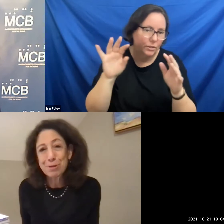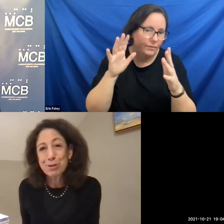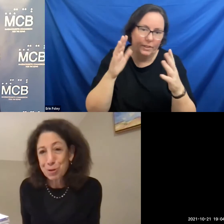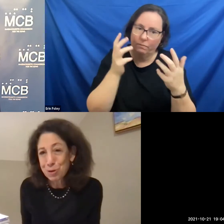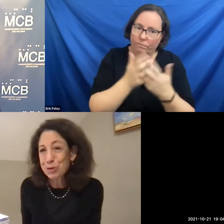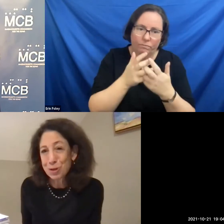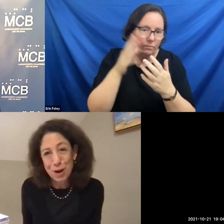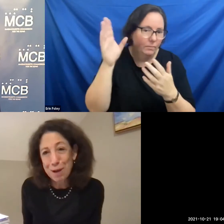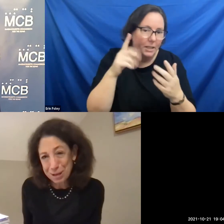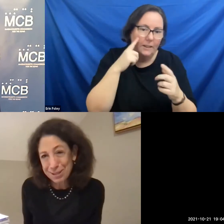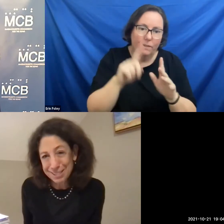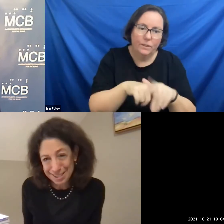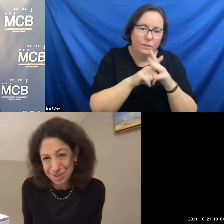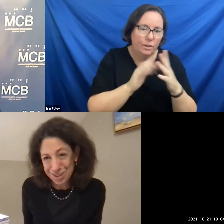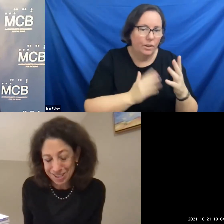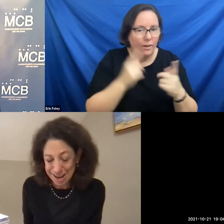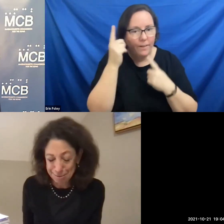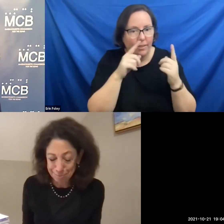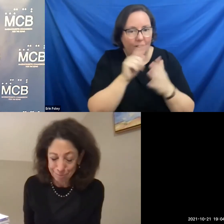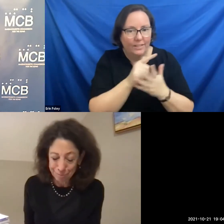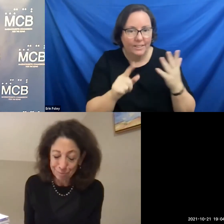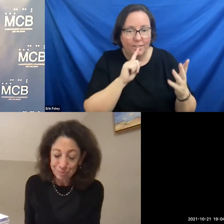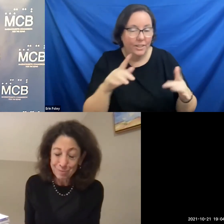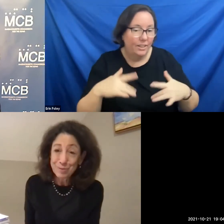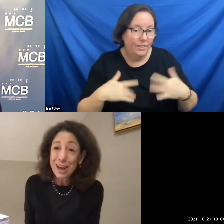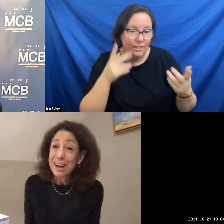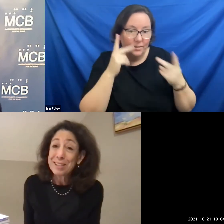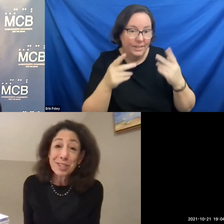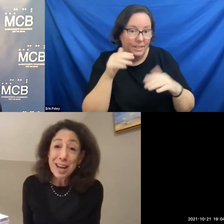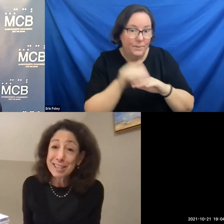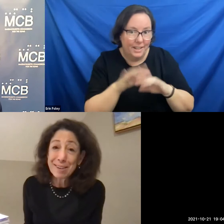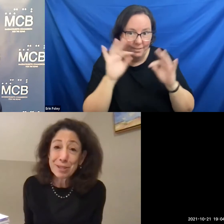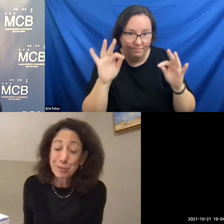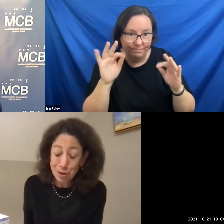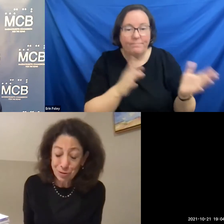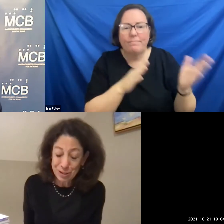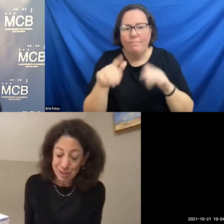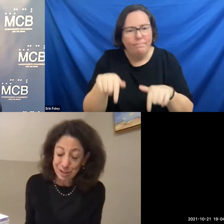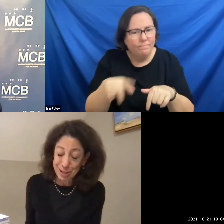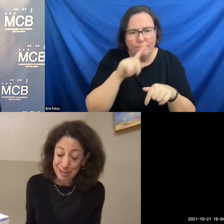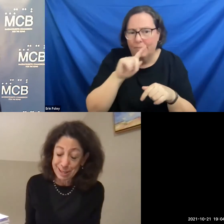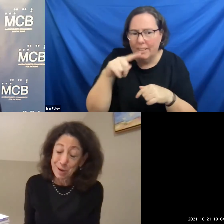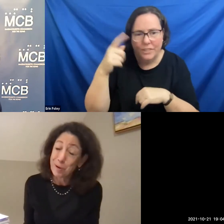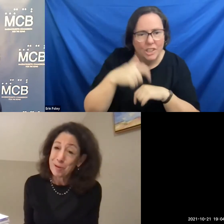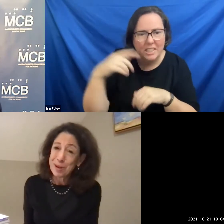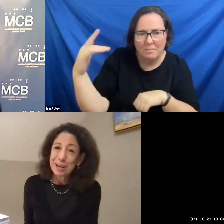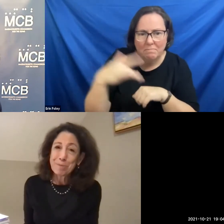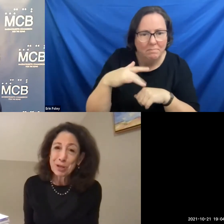so so happy to see you here tonight. This is not David's first visit to Lesley though.